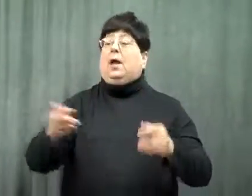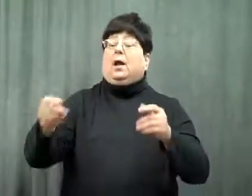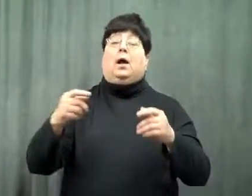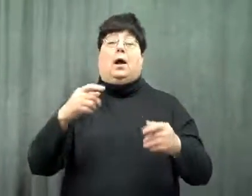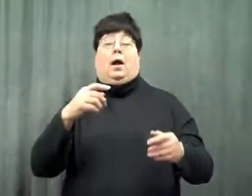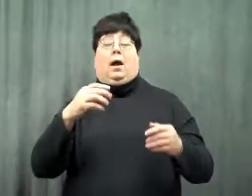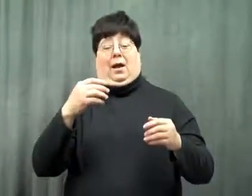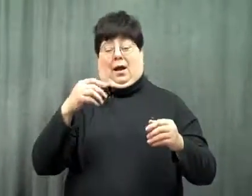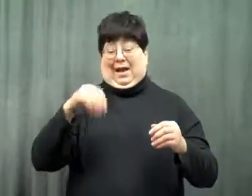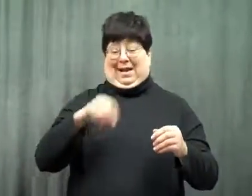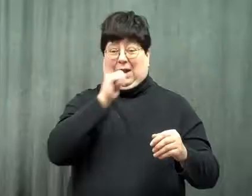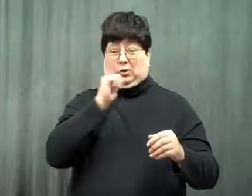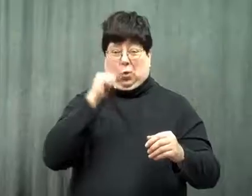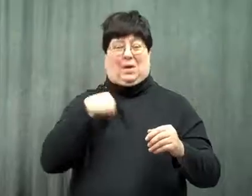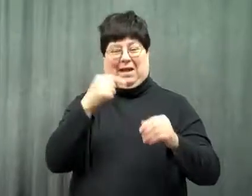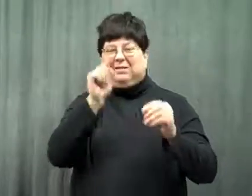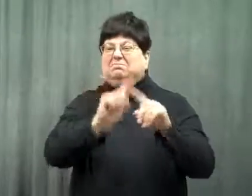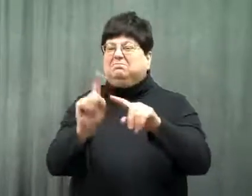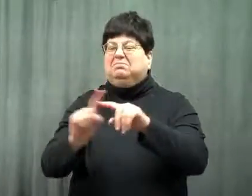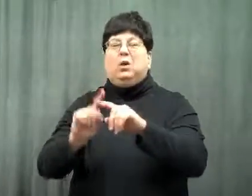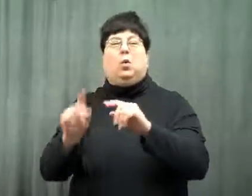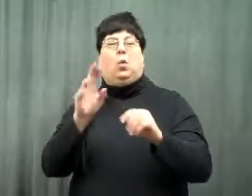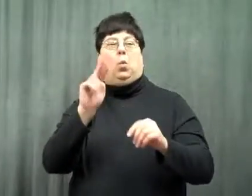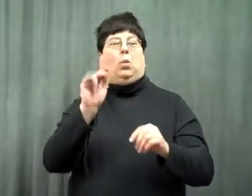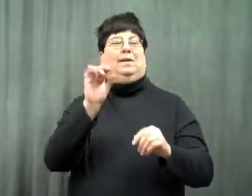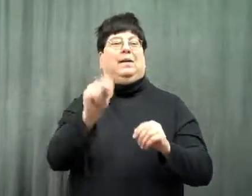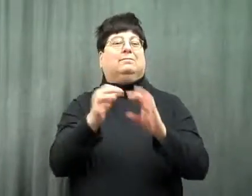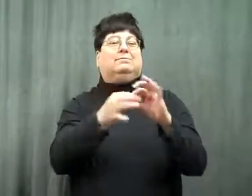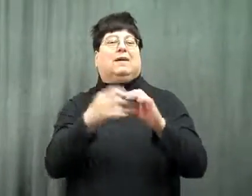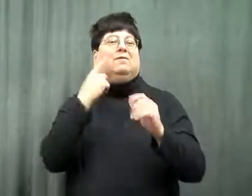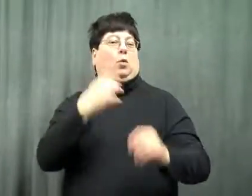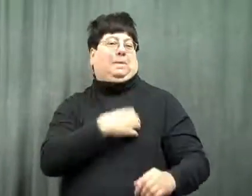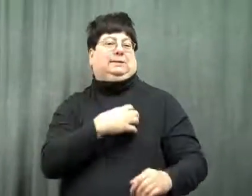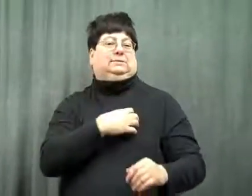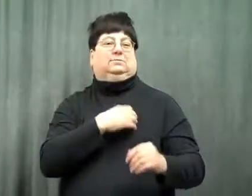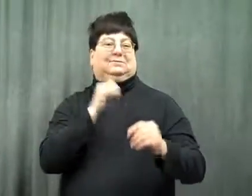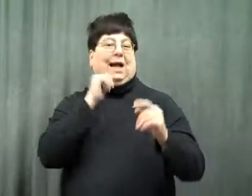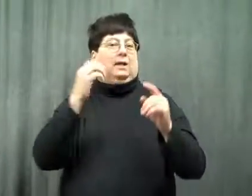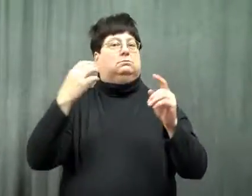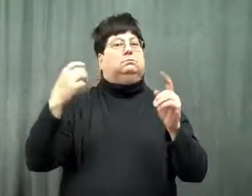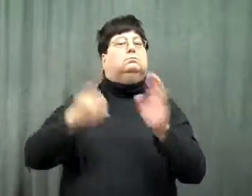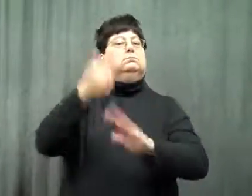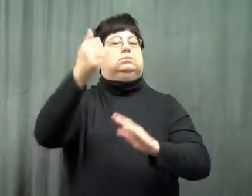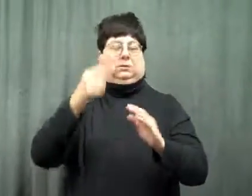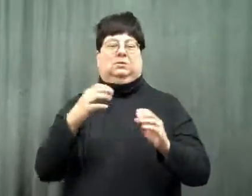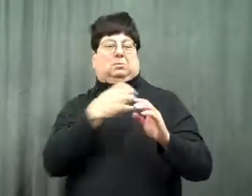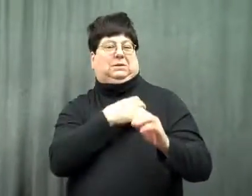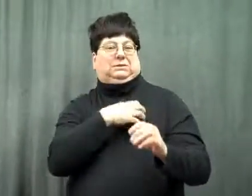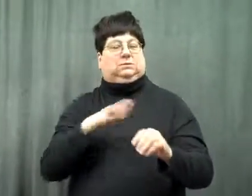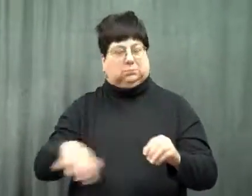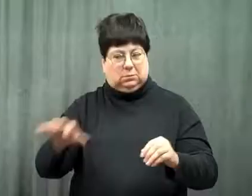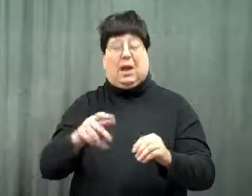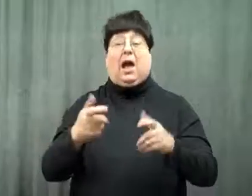There are several unions for police officers in Arizona.